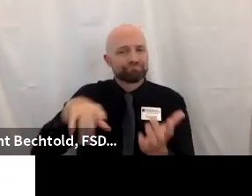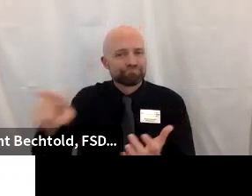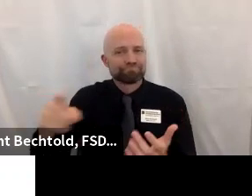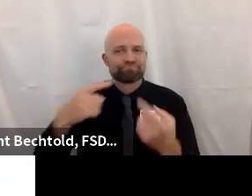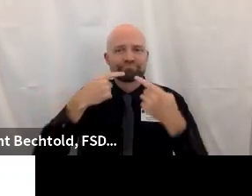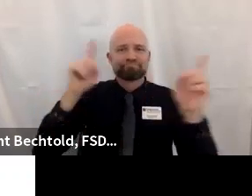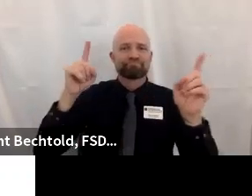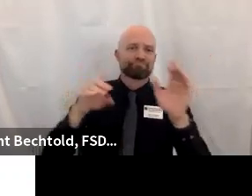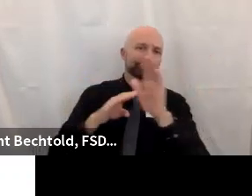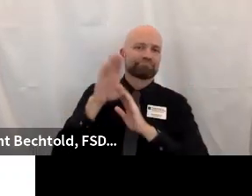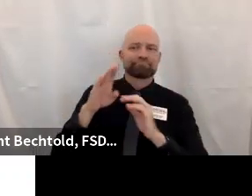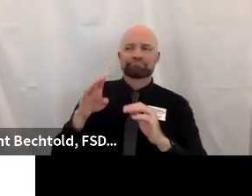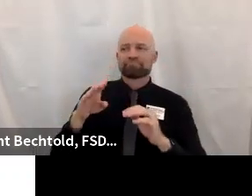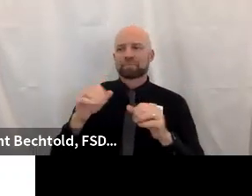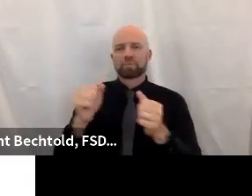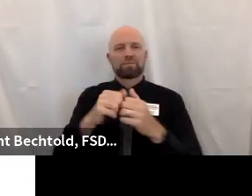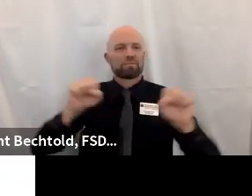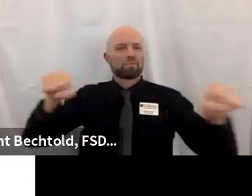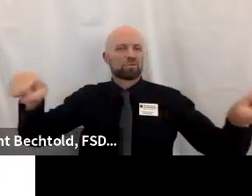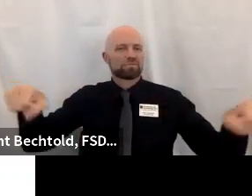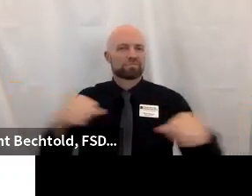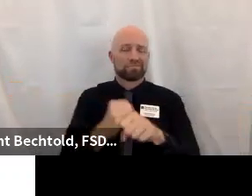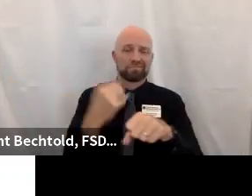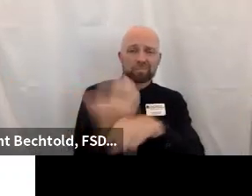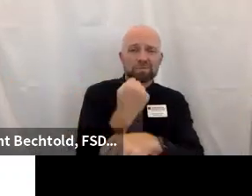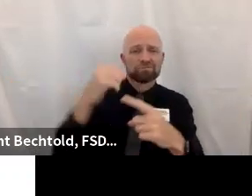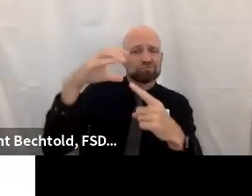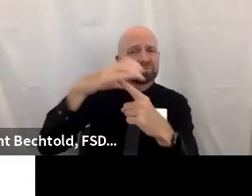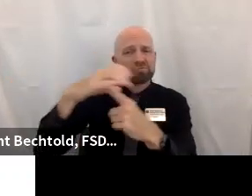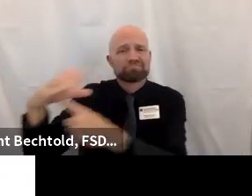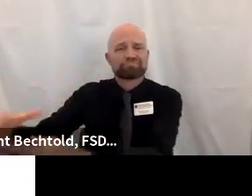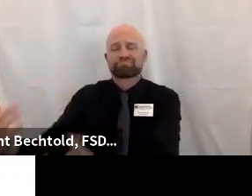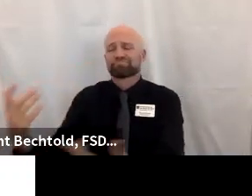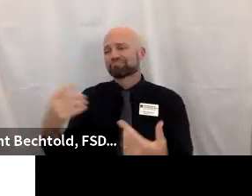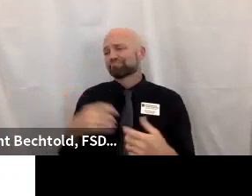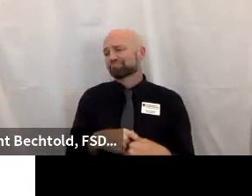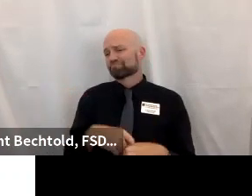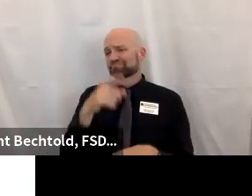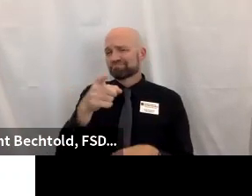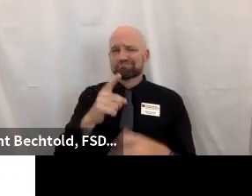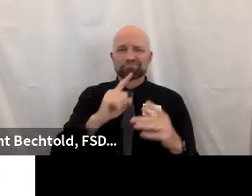One of our former students was a motocross racer